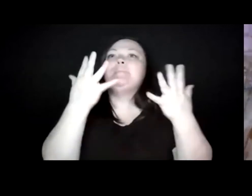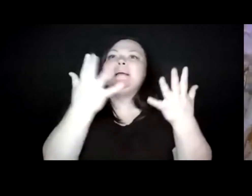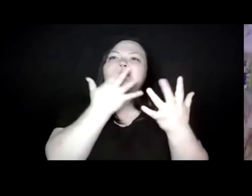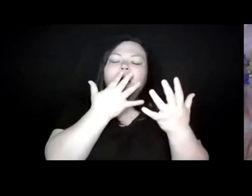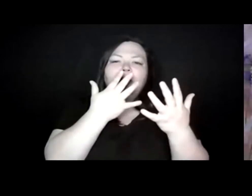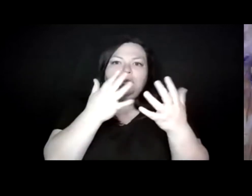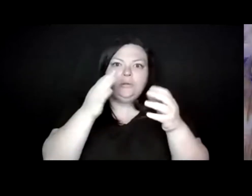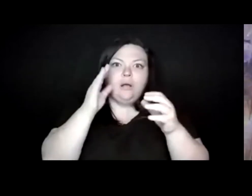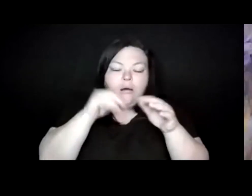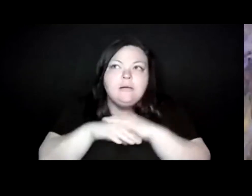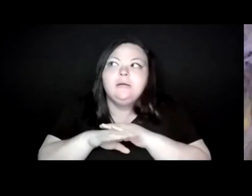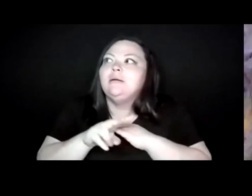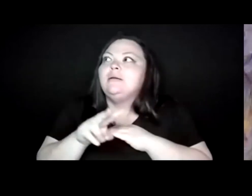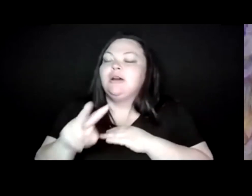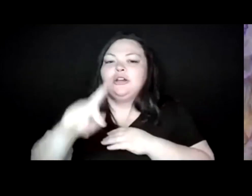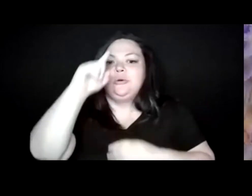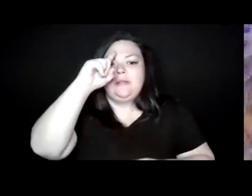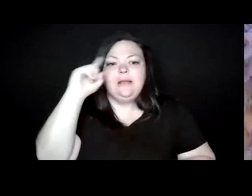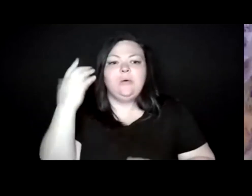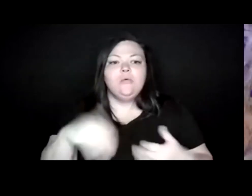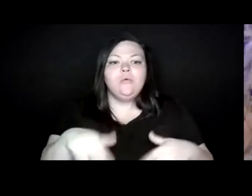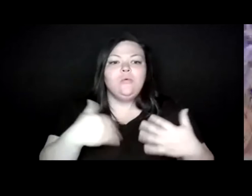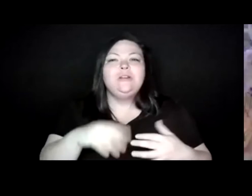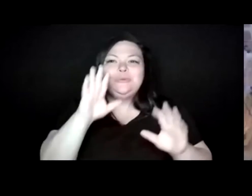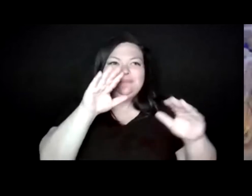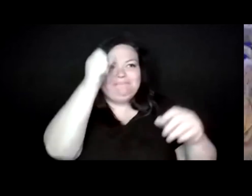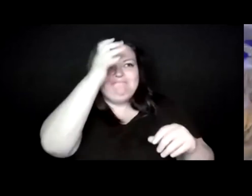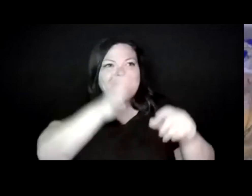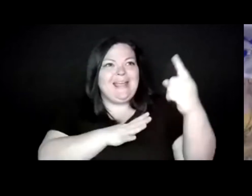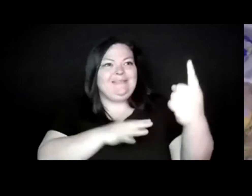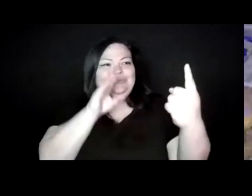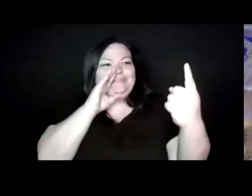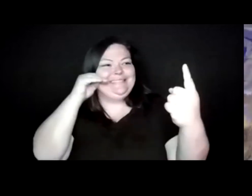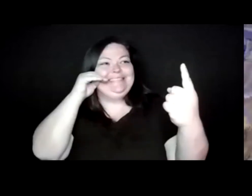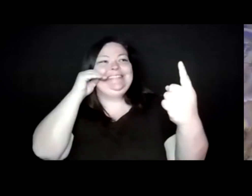inside. you think “salamat” when you smile at the man behind the counter. he's not Filipino